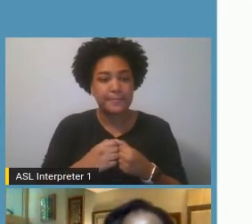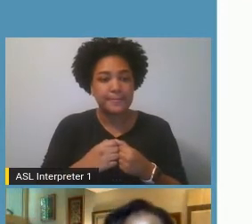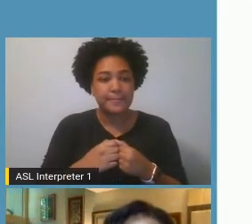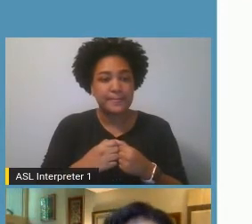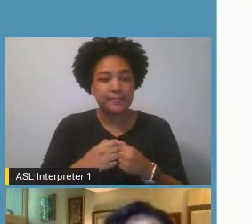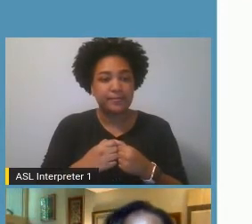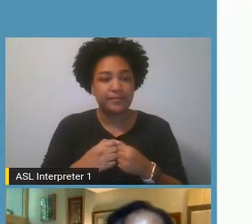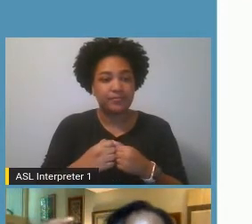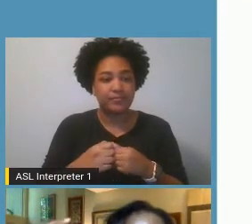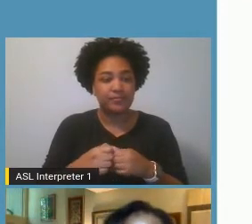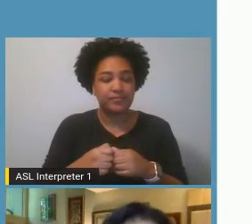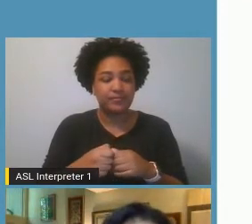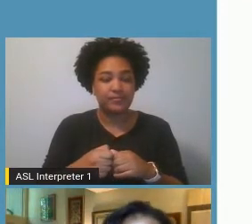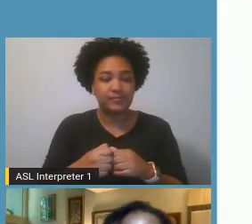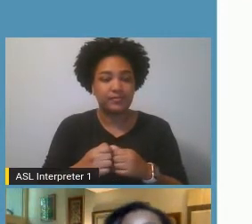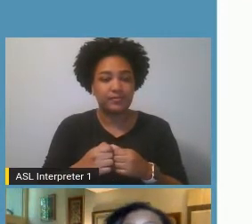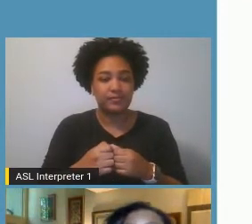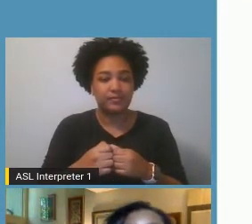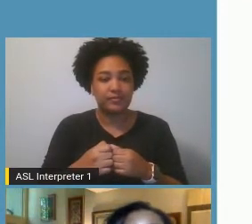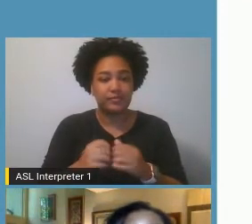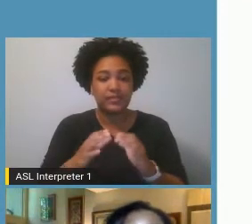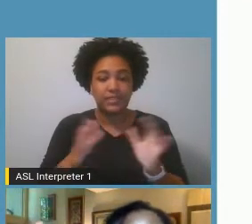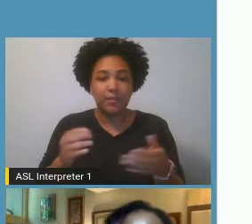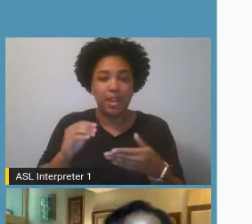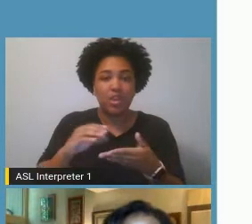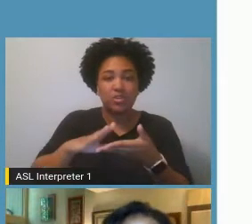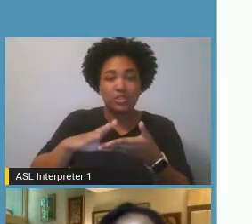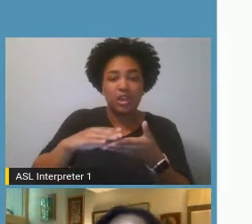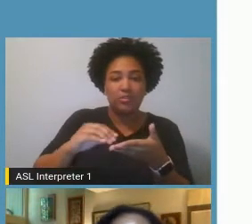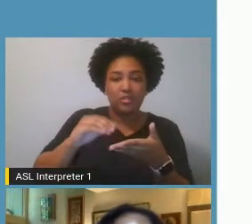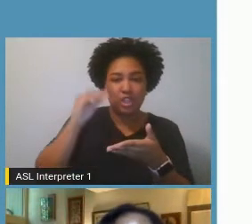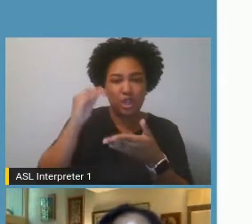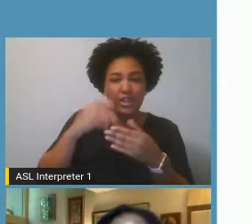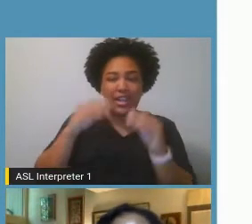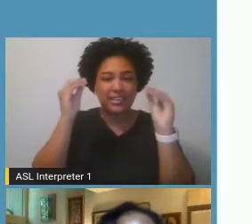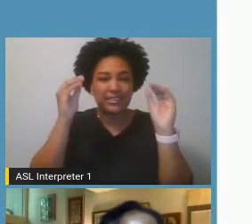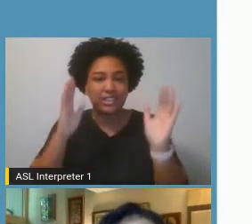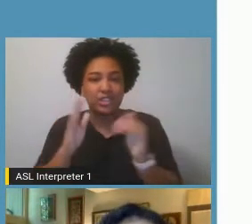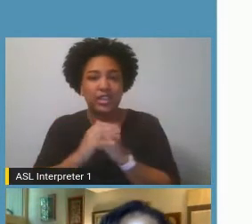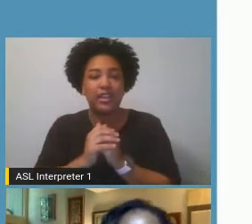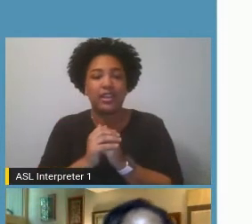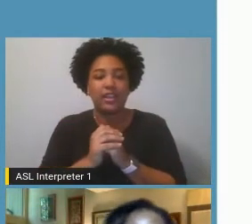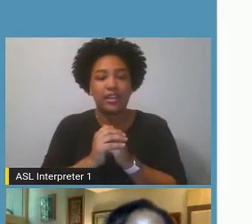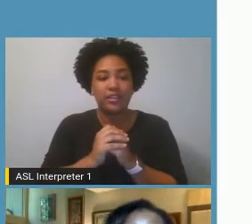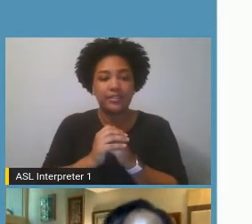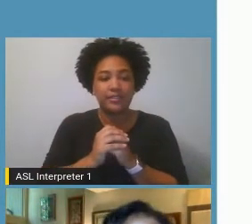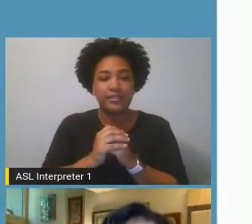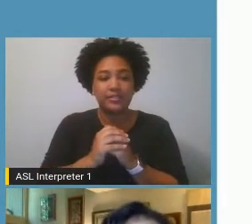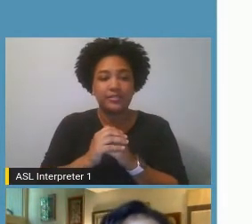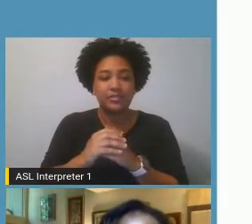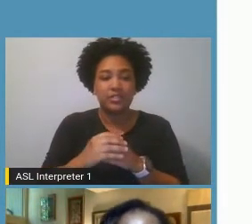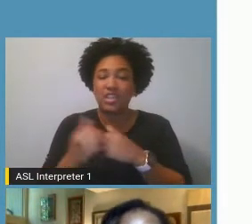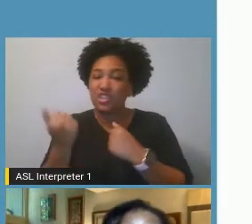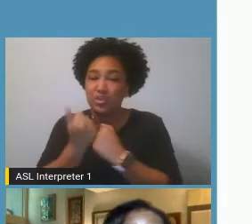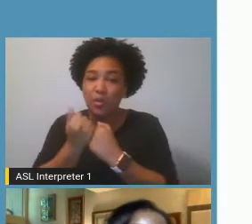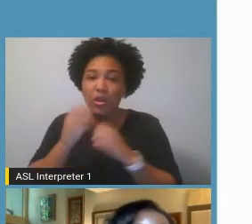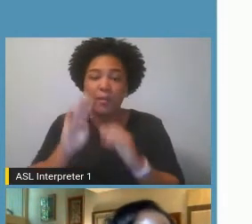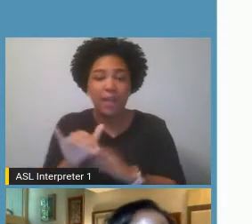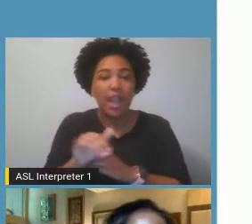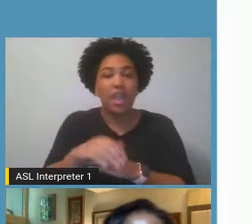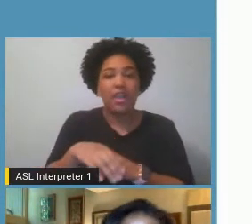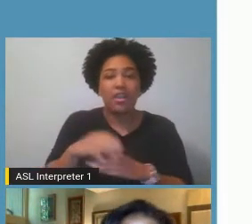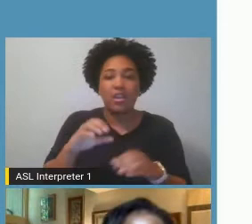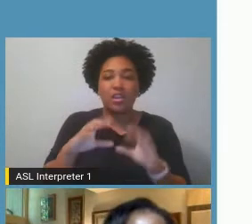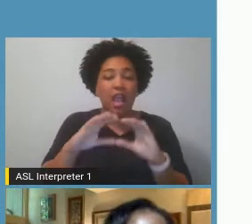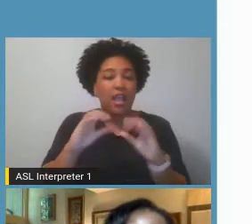and outreach and teaching, and it is sponsored by corporations, and private donors, and estate funds